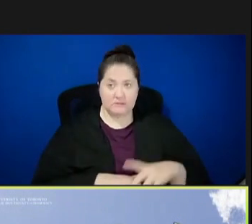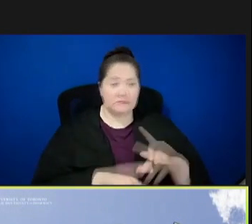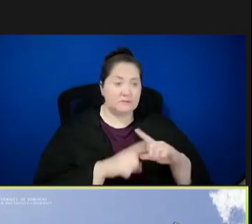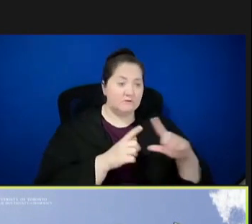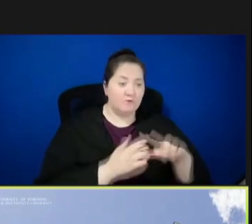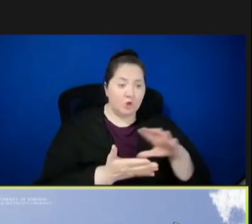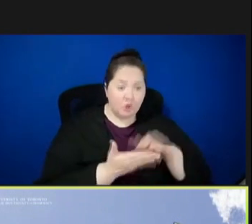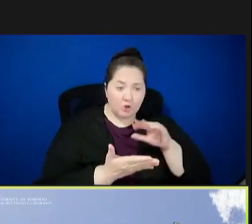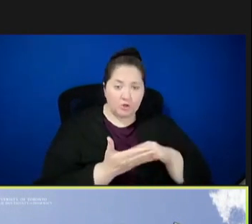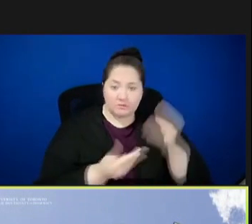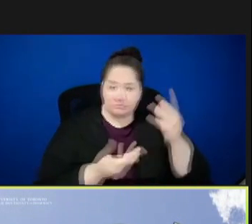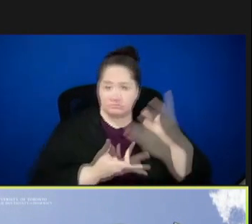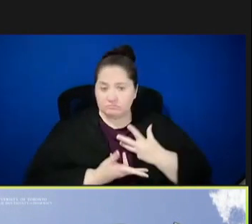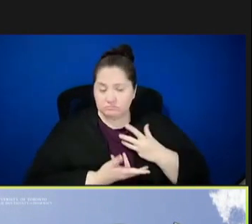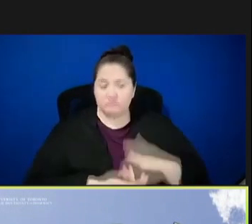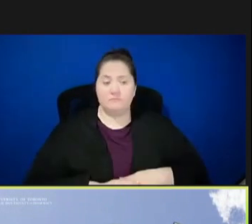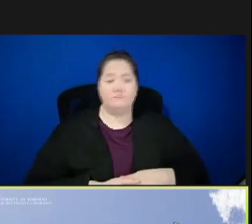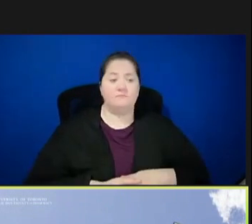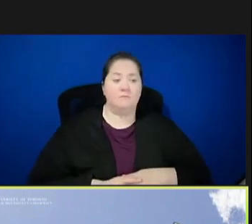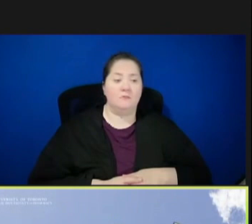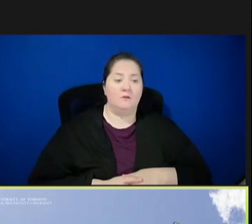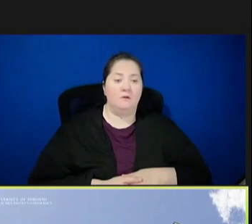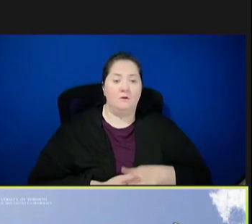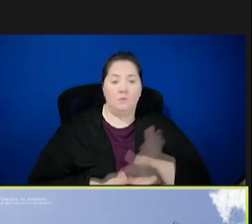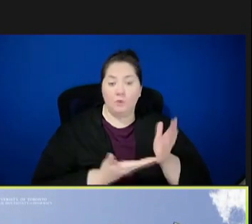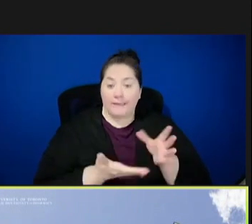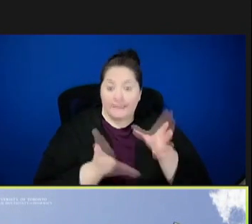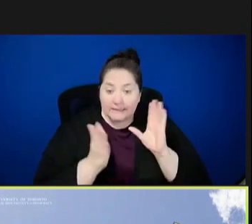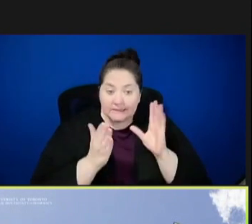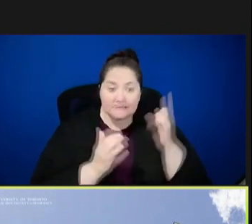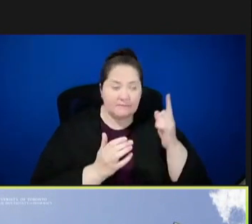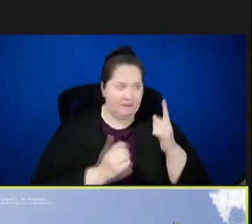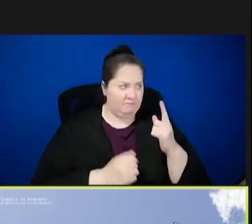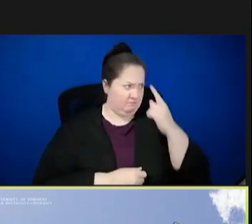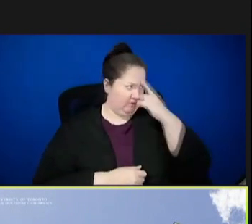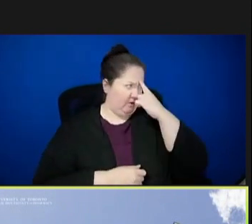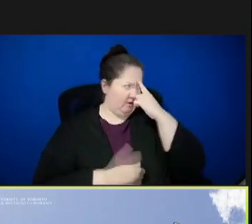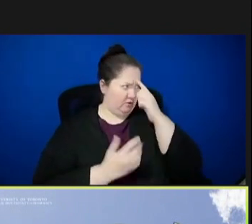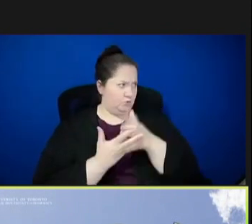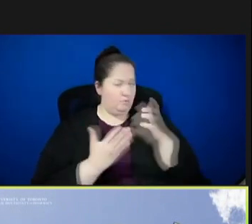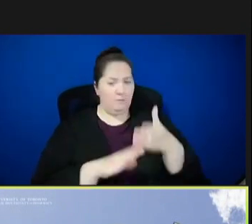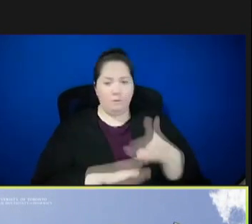us. So one is bringing attention to something they never thought too much about because it wasn't